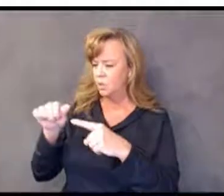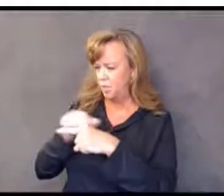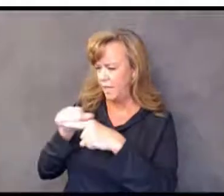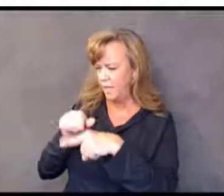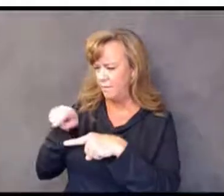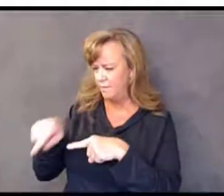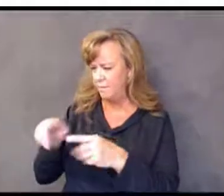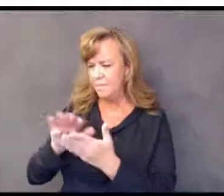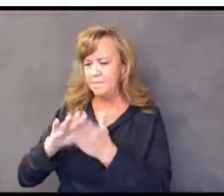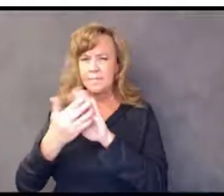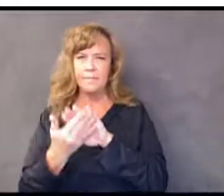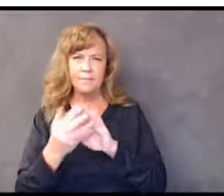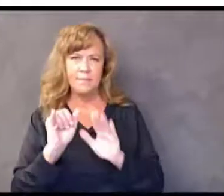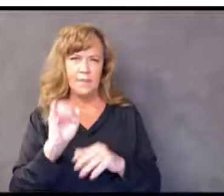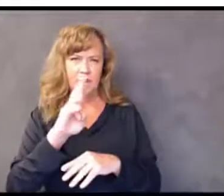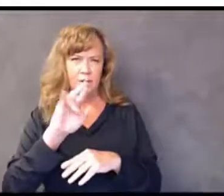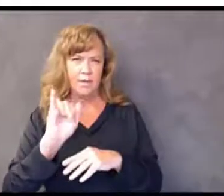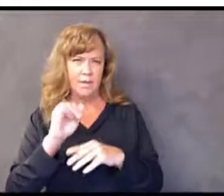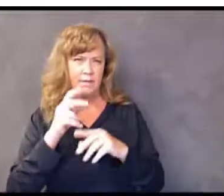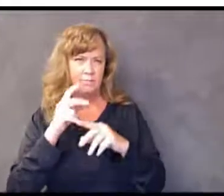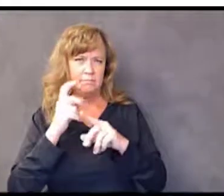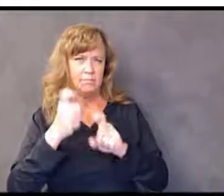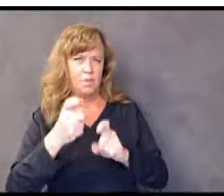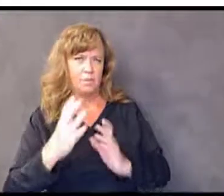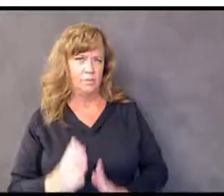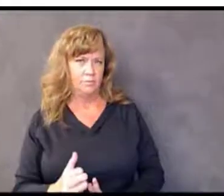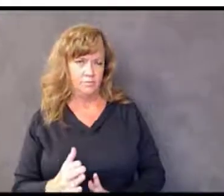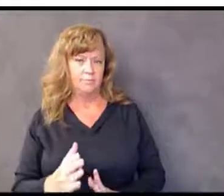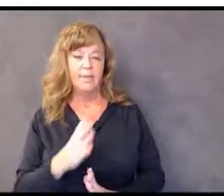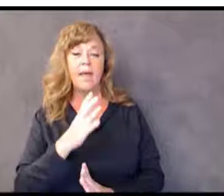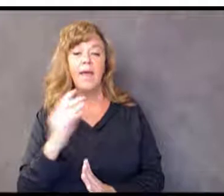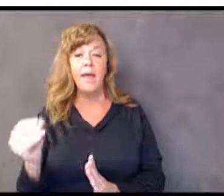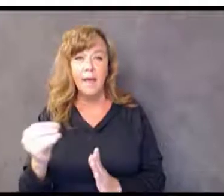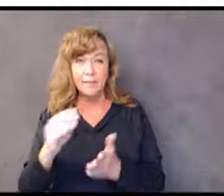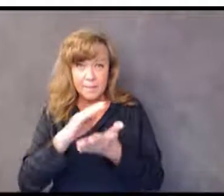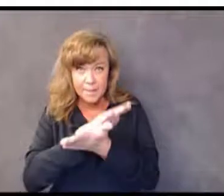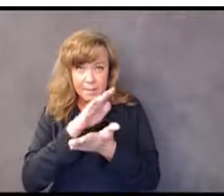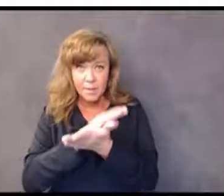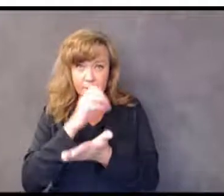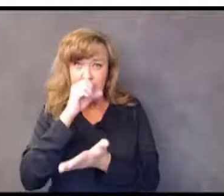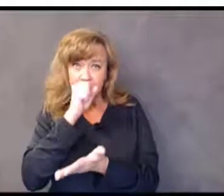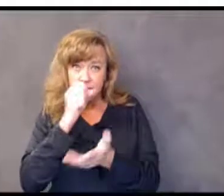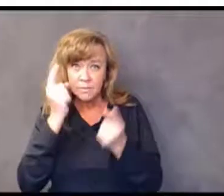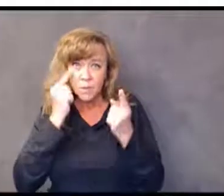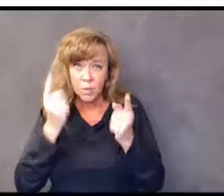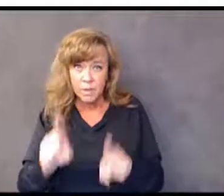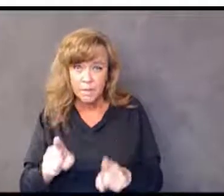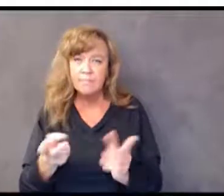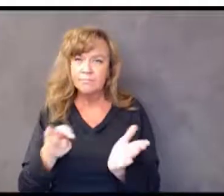confidentiality agreement on file prior to administration of IRI.